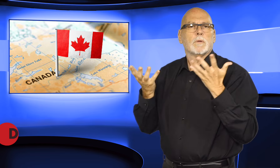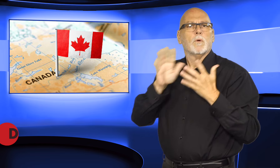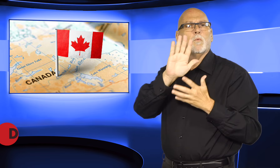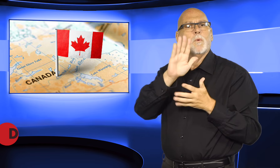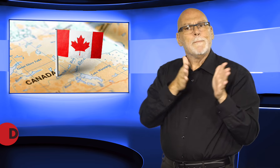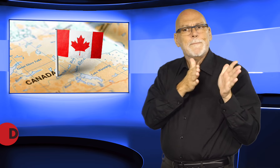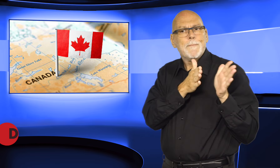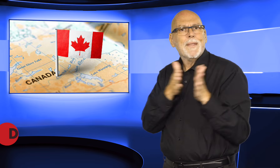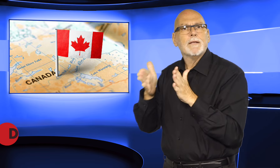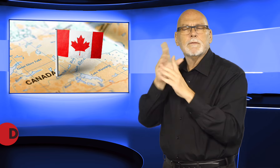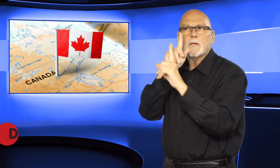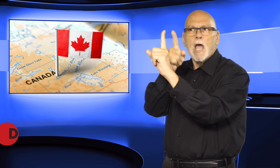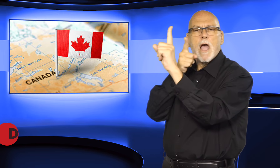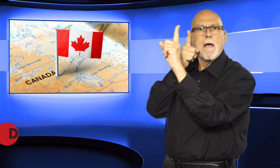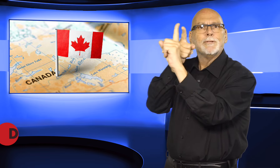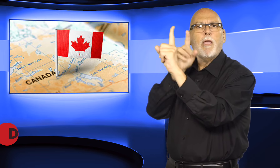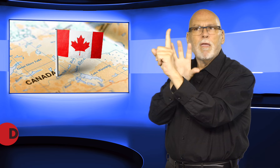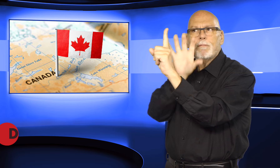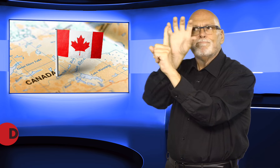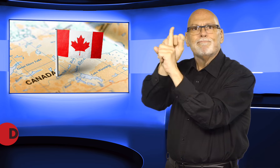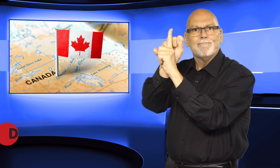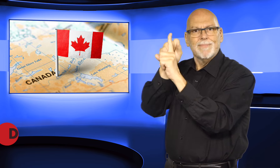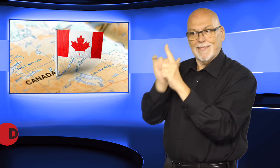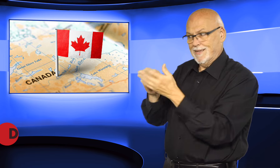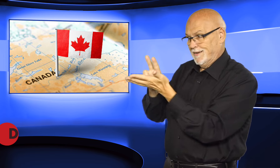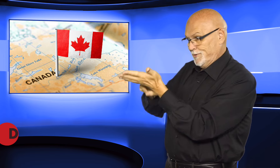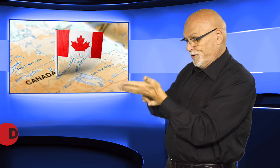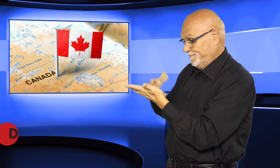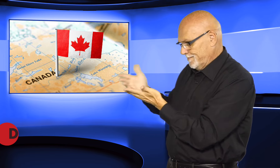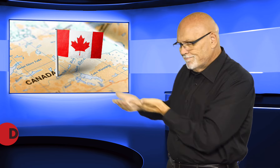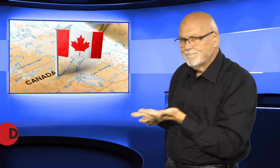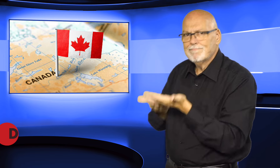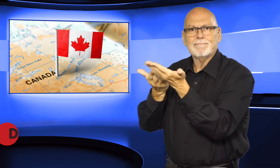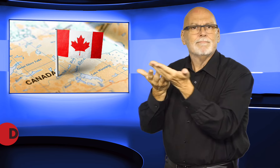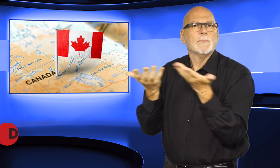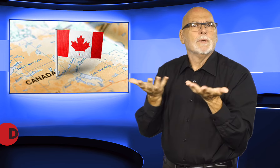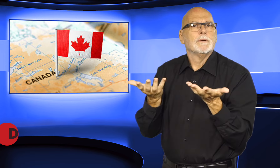[ANSELMO]: What do you plan to accomplish through this petition?